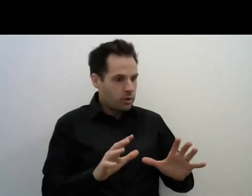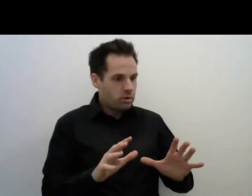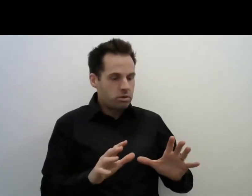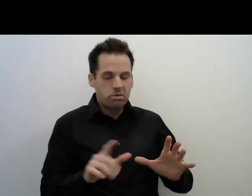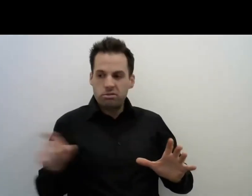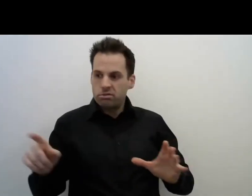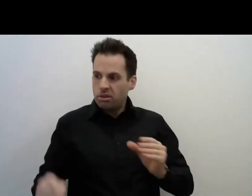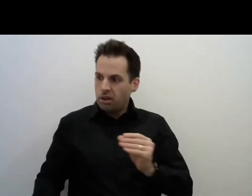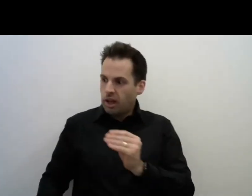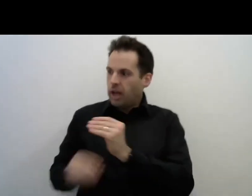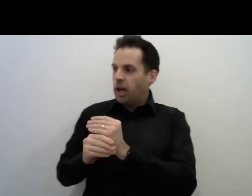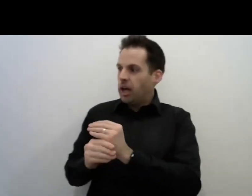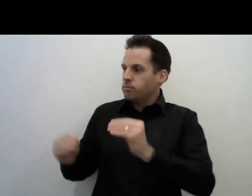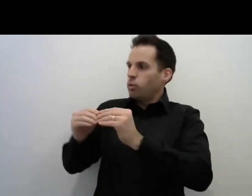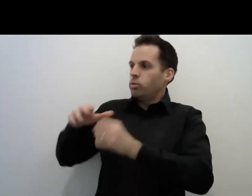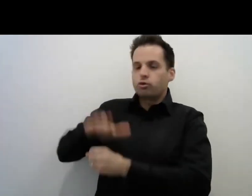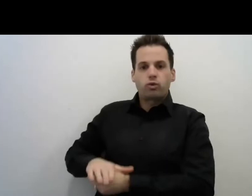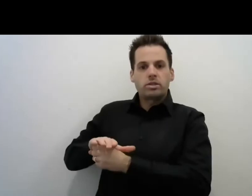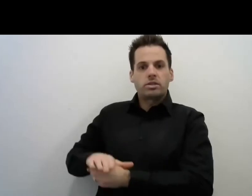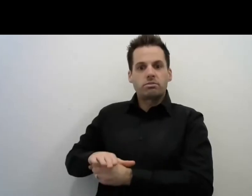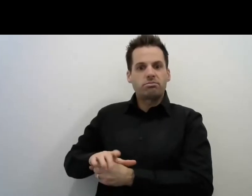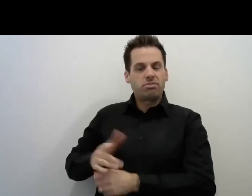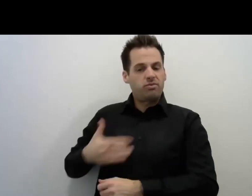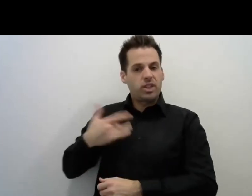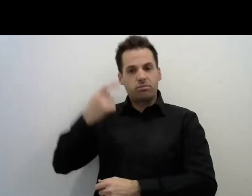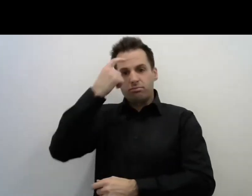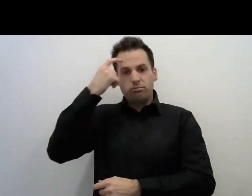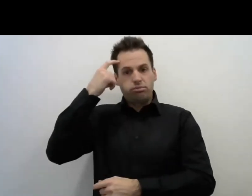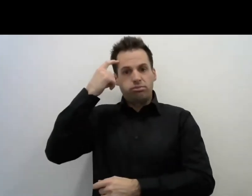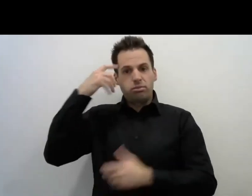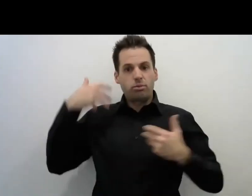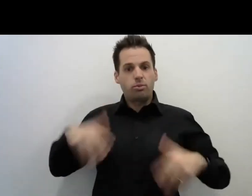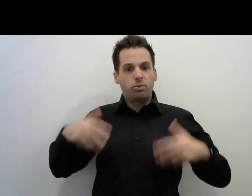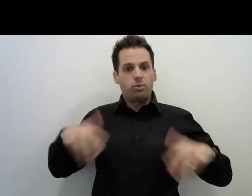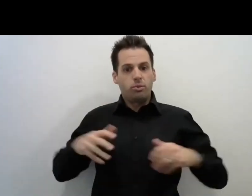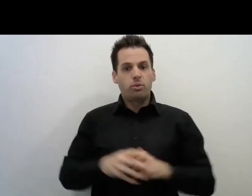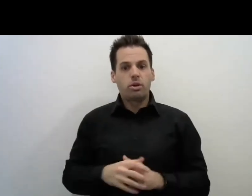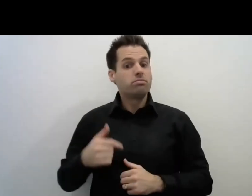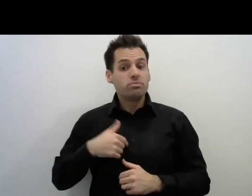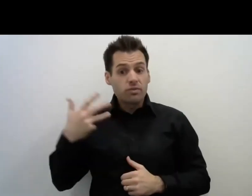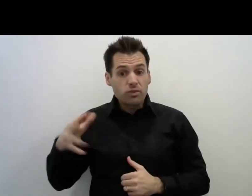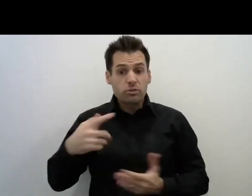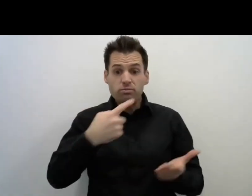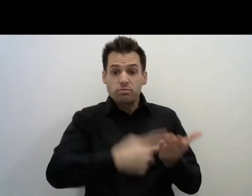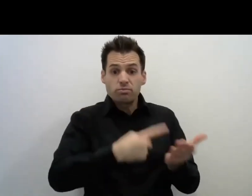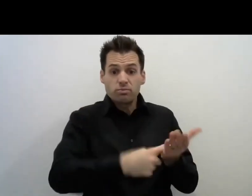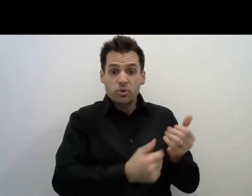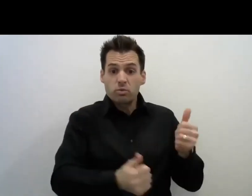very traumatic and i had you know conversations with my department chair to try to resolve this